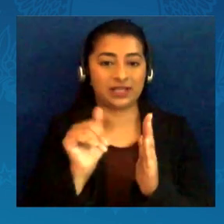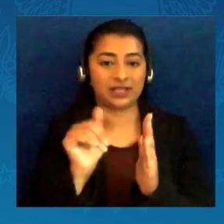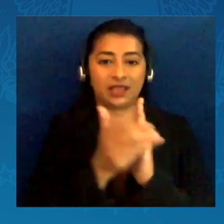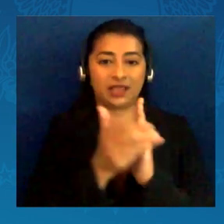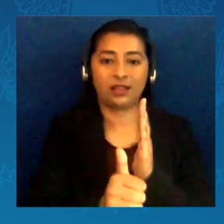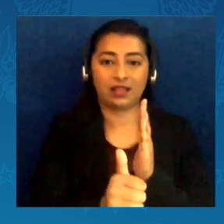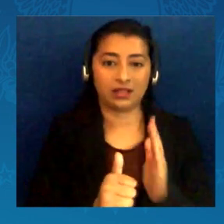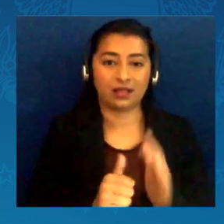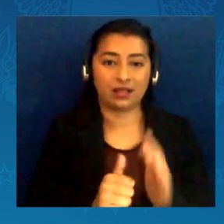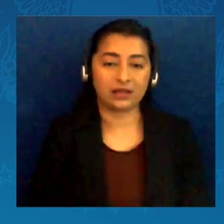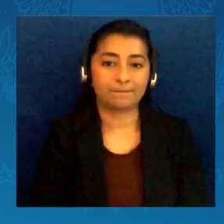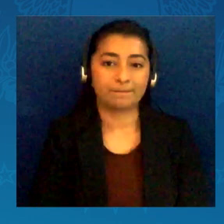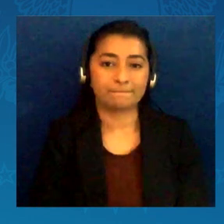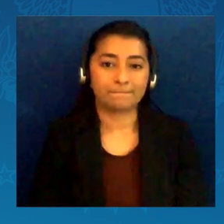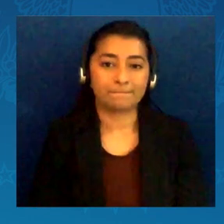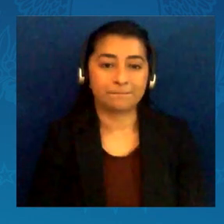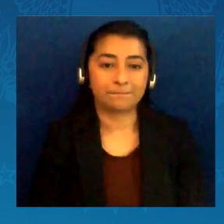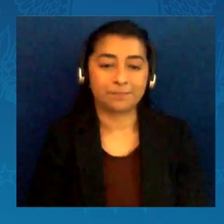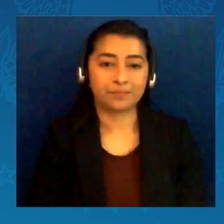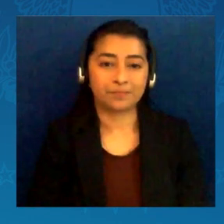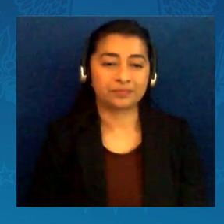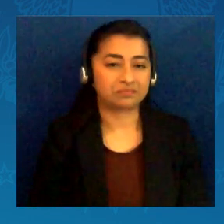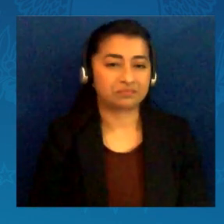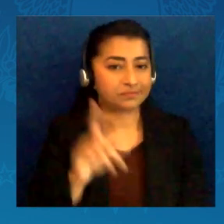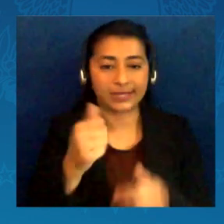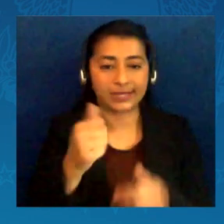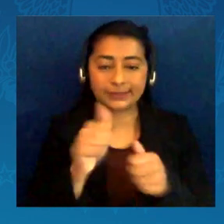to figure out the solutions to the challenges we face.